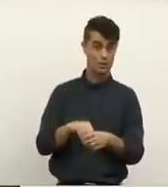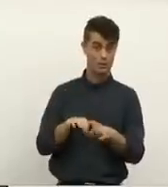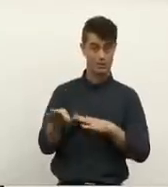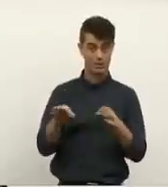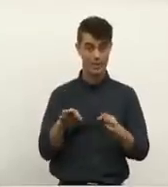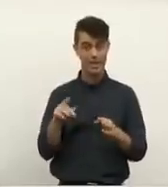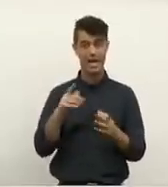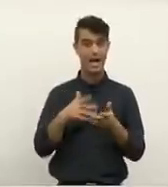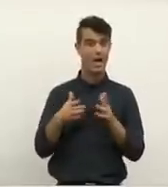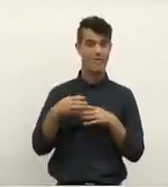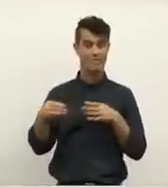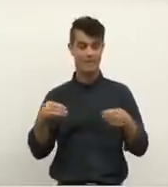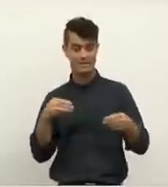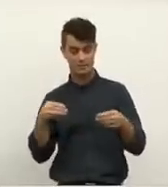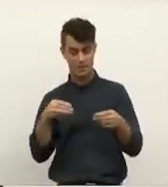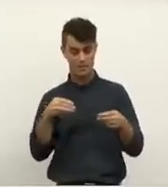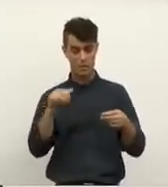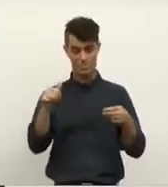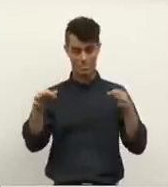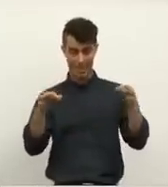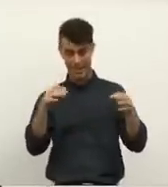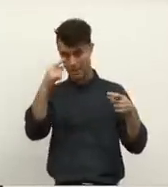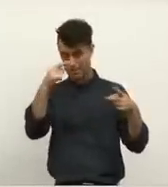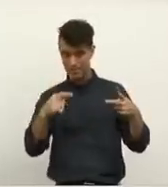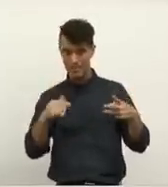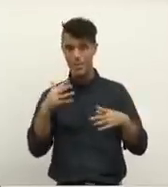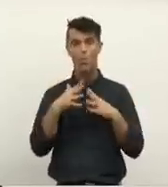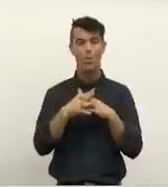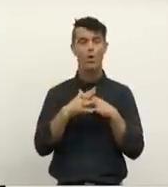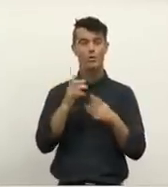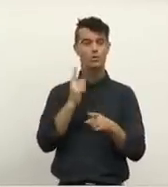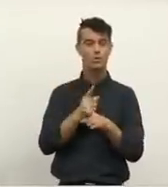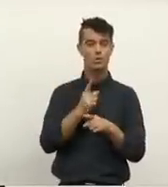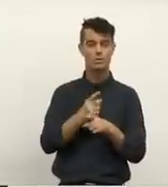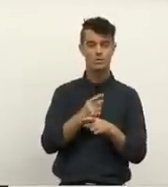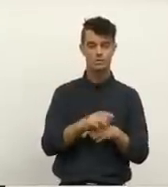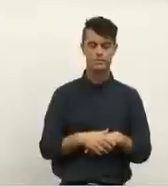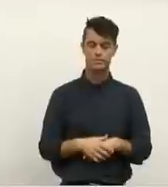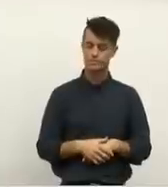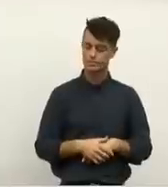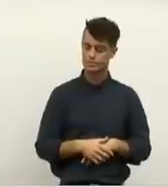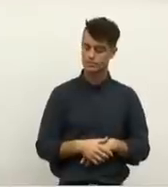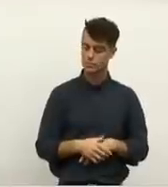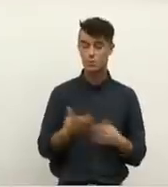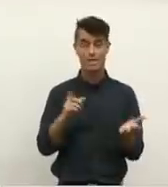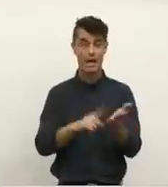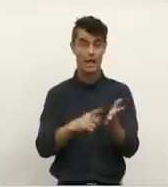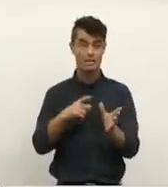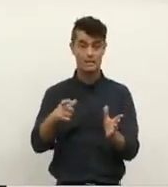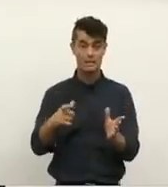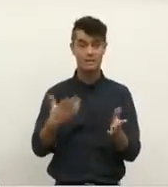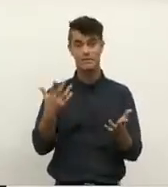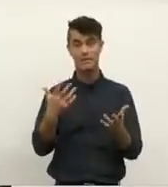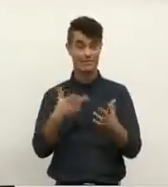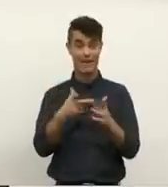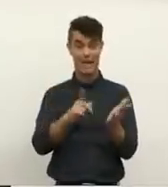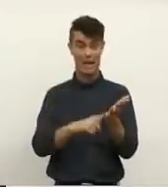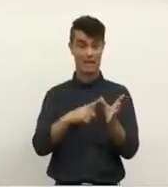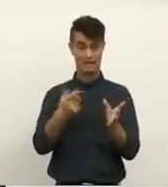and the flexibility of some of the supports in the plan might be worth speaking to if there is a local area coordinator involved,